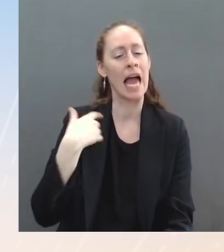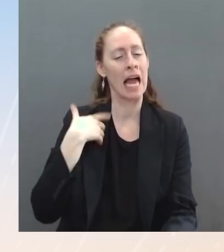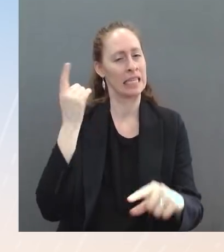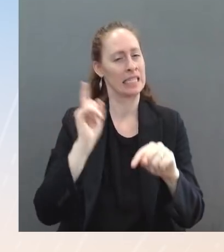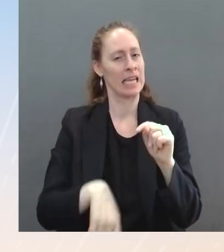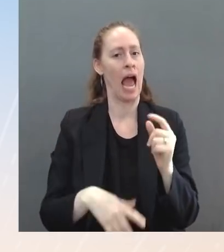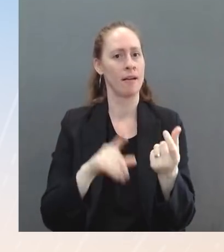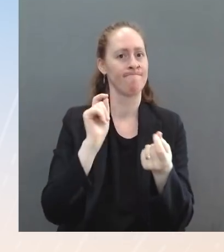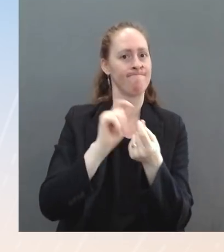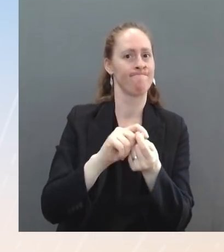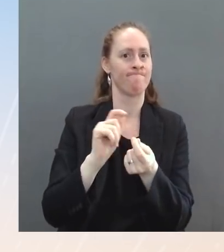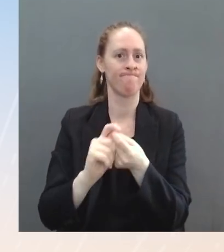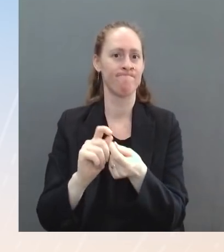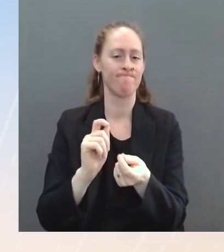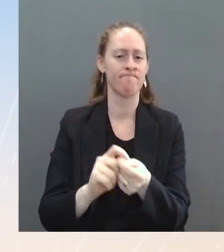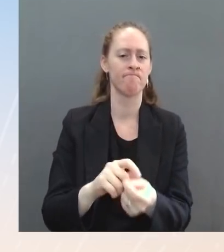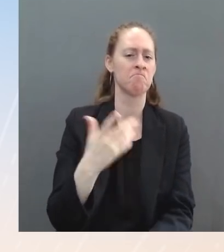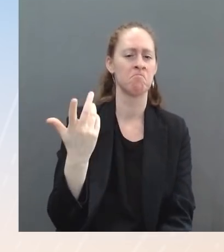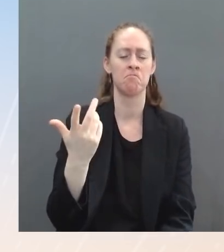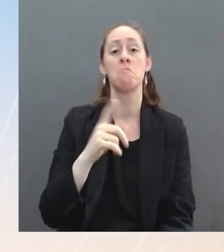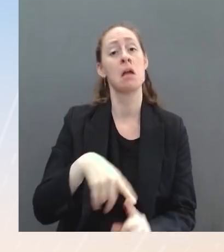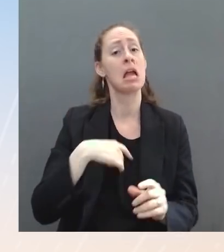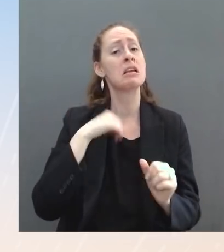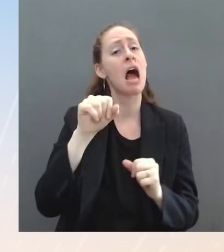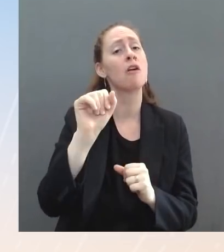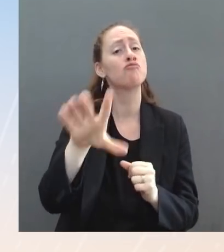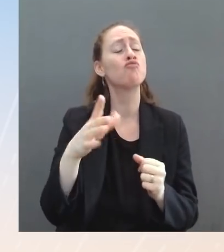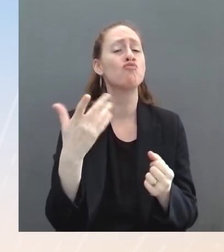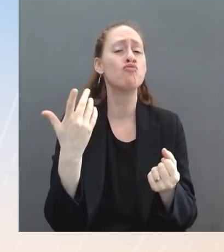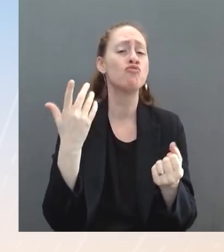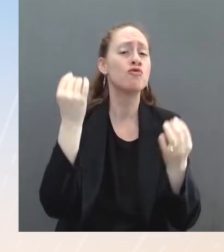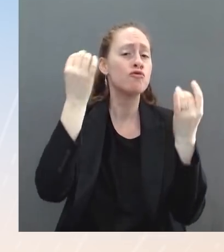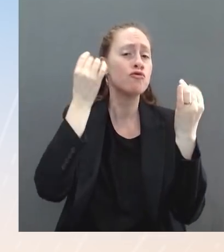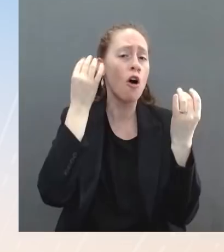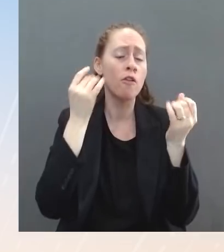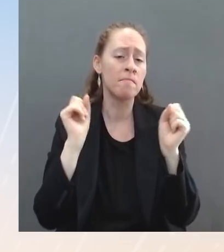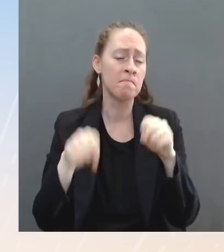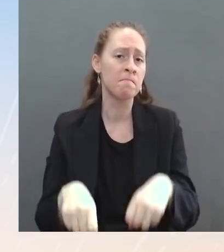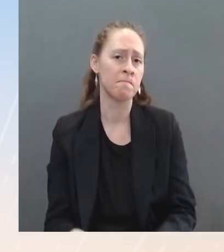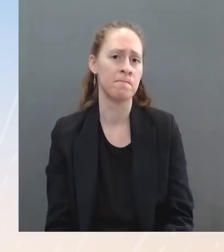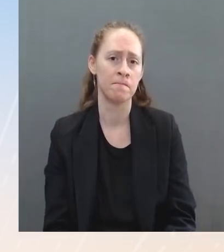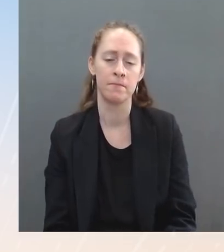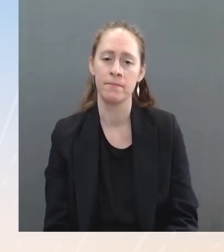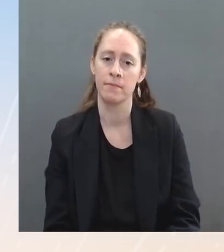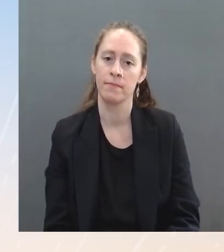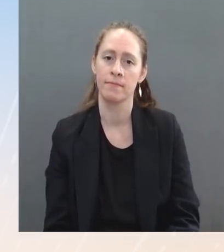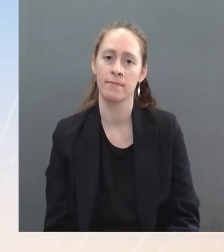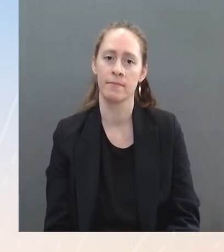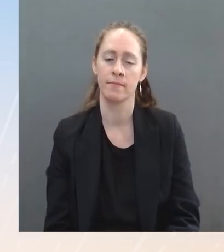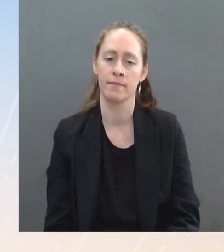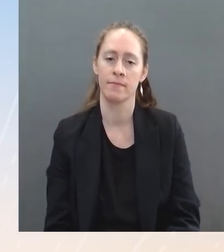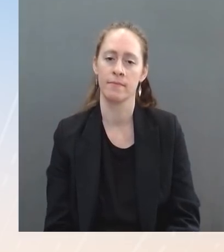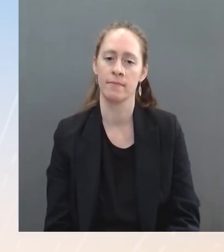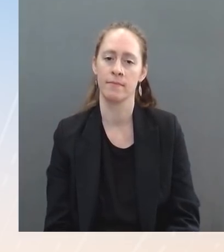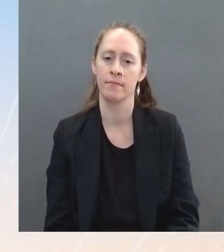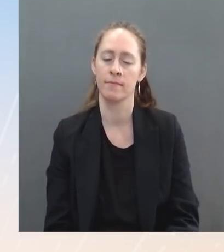that we have taken in relation to the war in Ukraine, the President and our entire team have been consulting